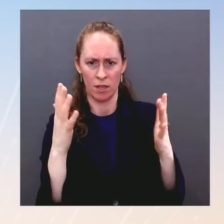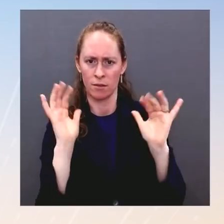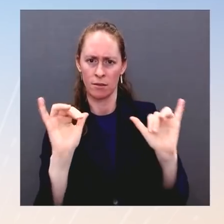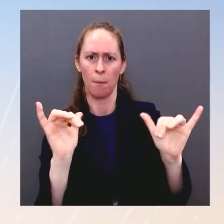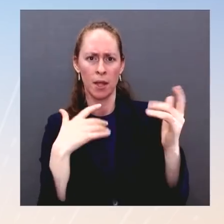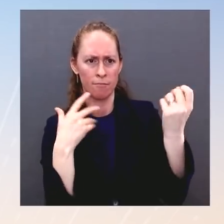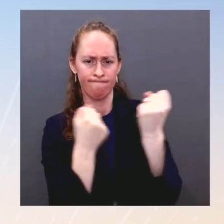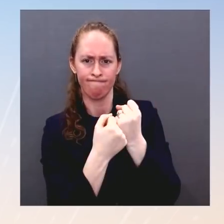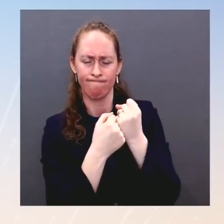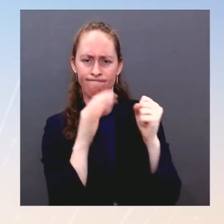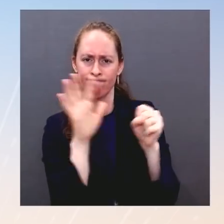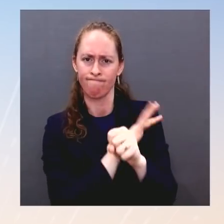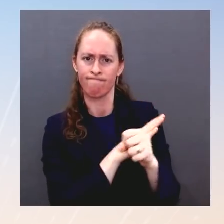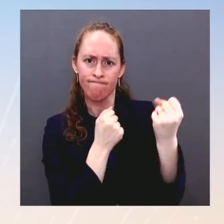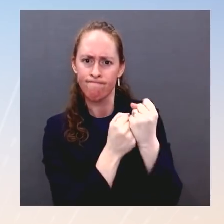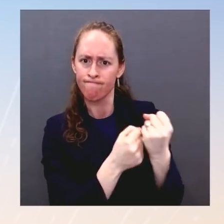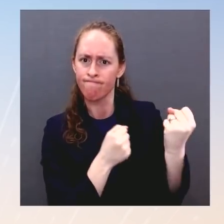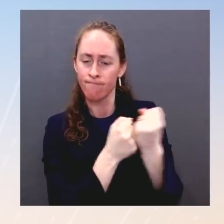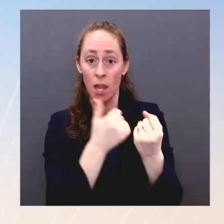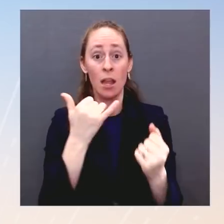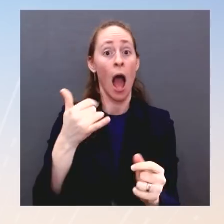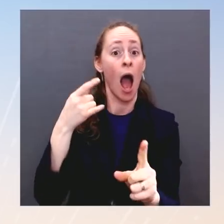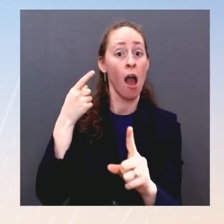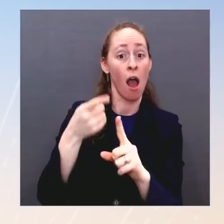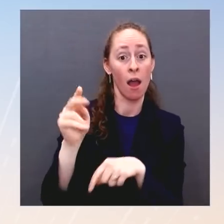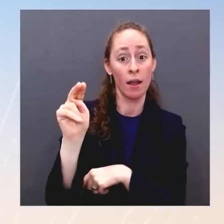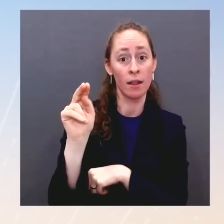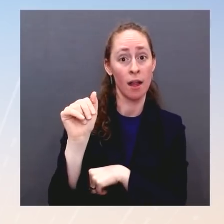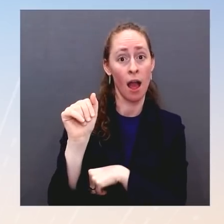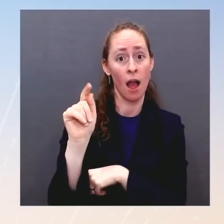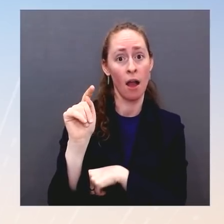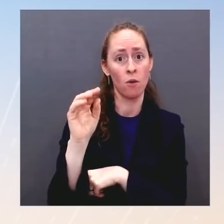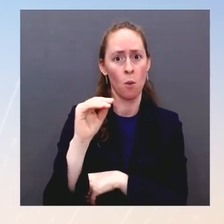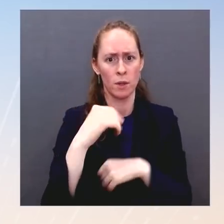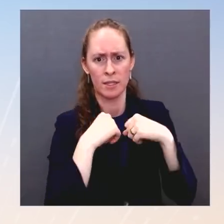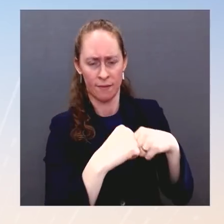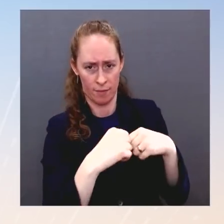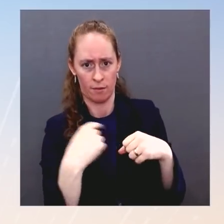of an increase of additional 7,000 troops. And obviously, there was a significant announcement